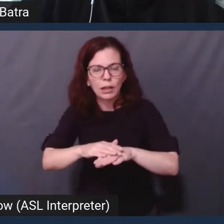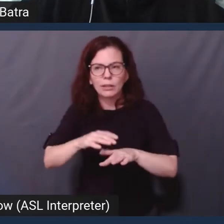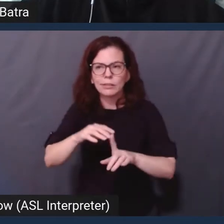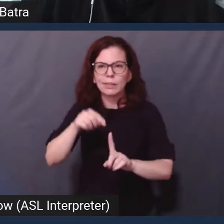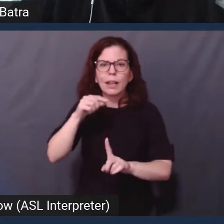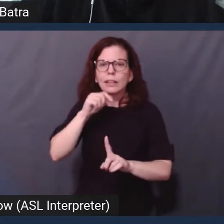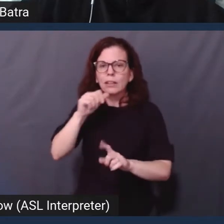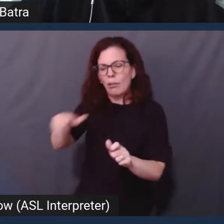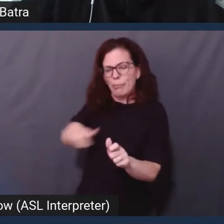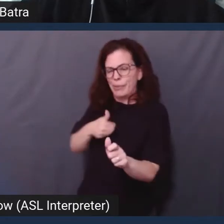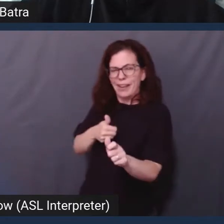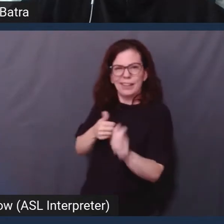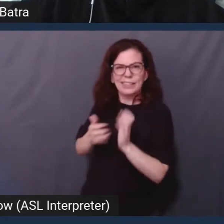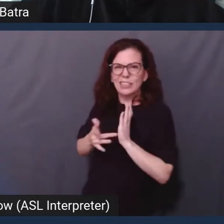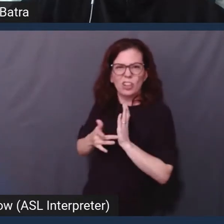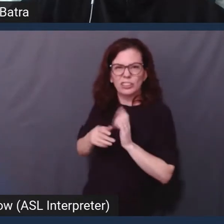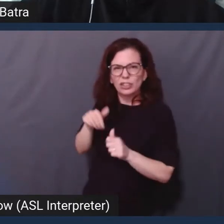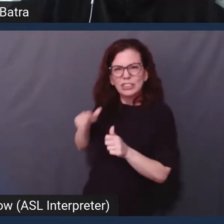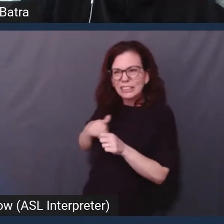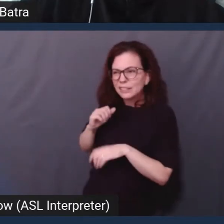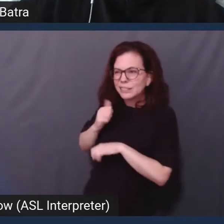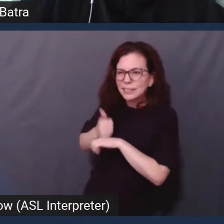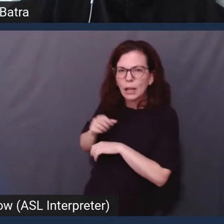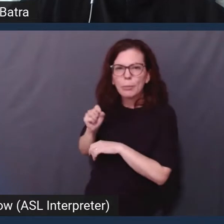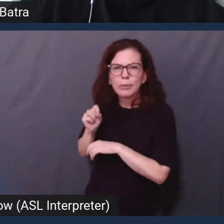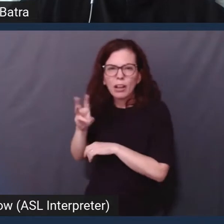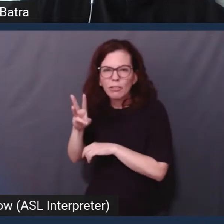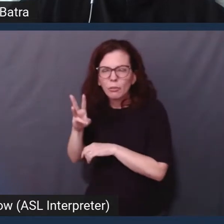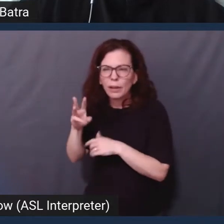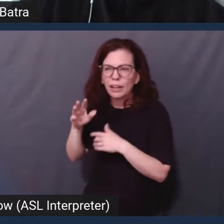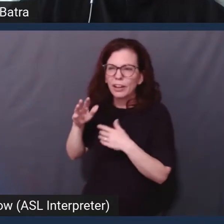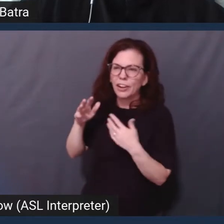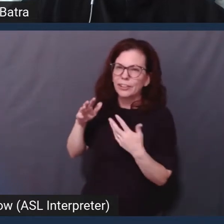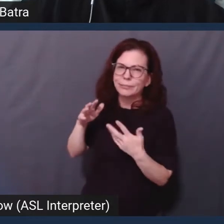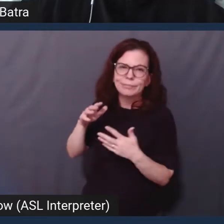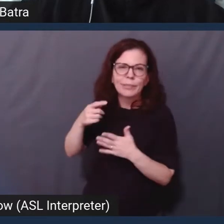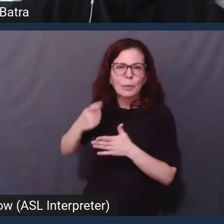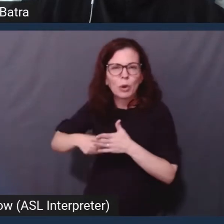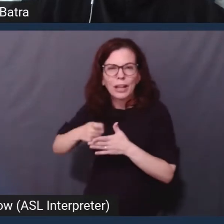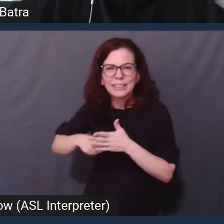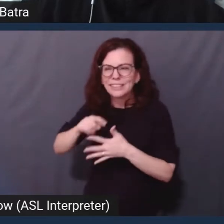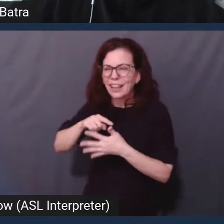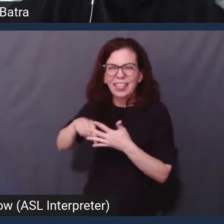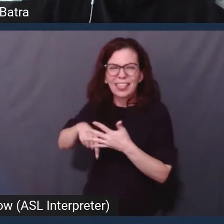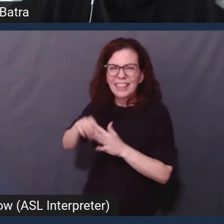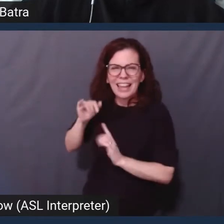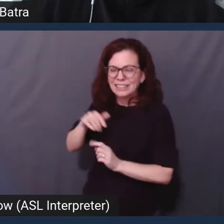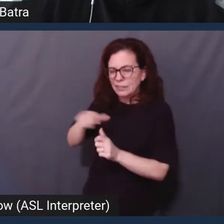and setting up the software and pricing. All of that is seamlessly taken care of.